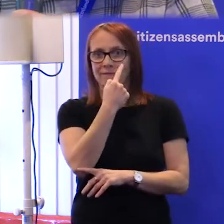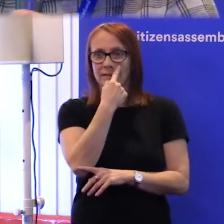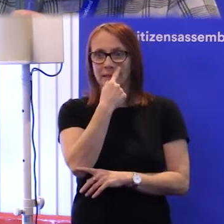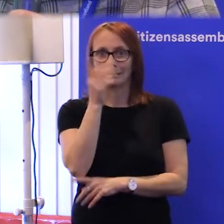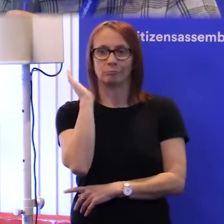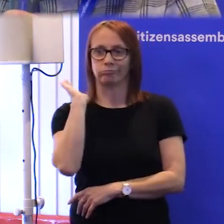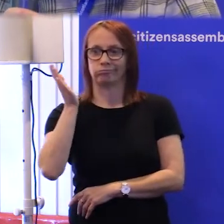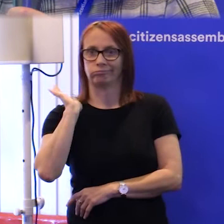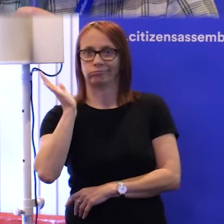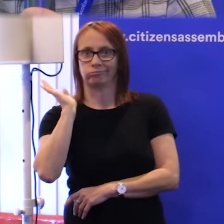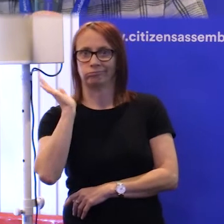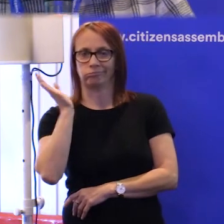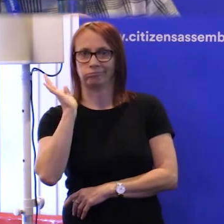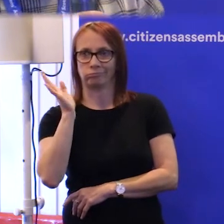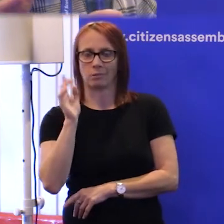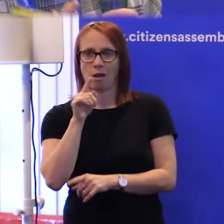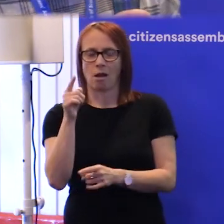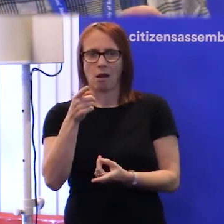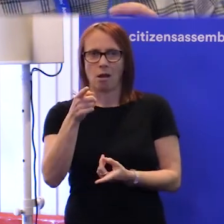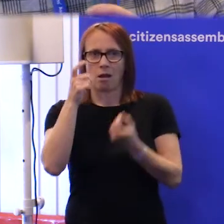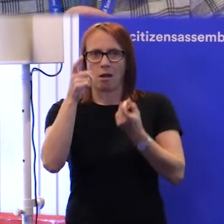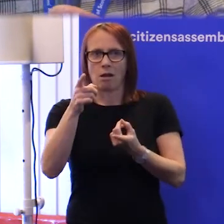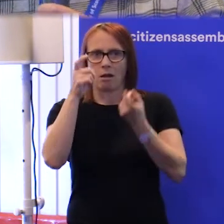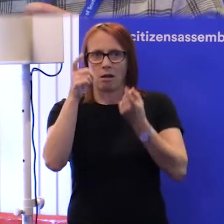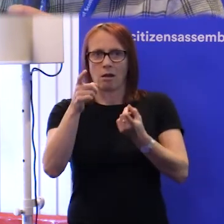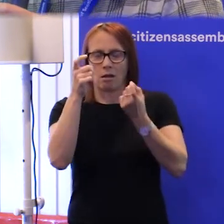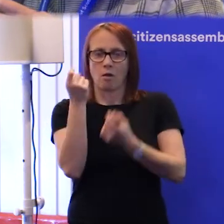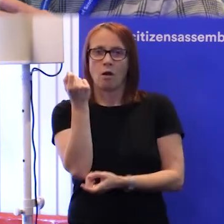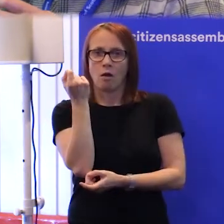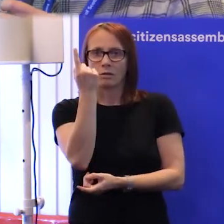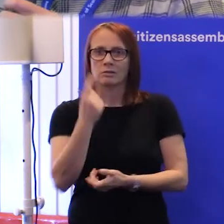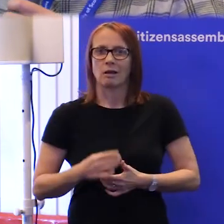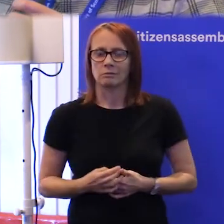you to build up your understanding of different things we use that through